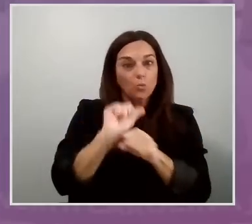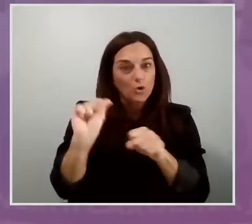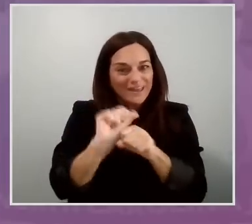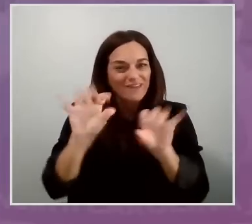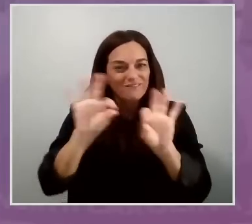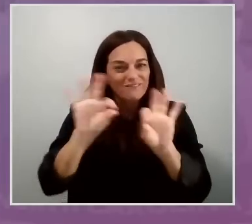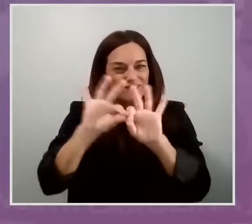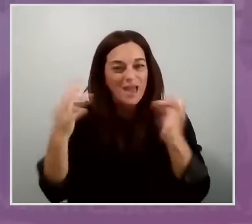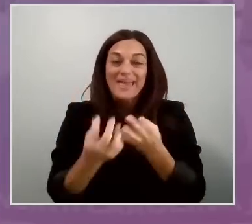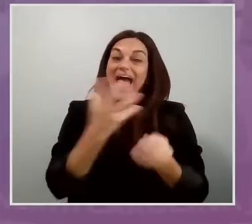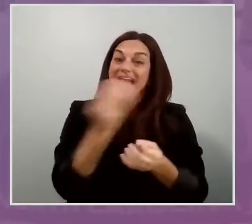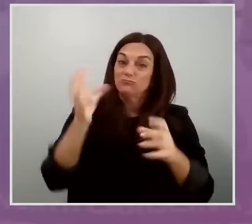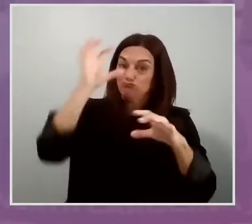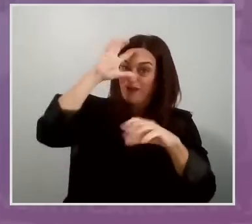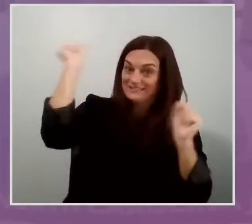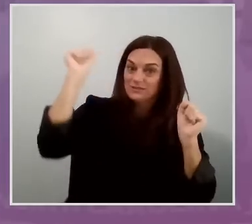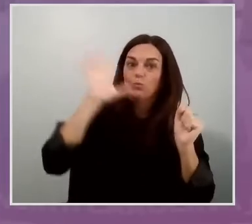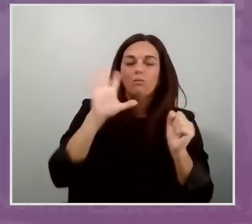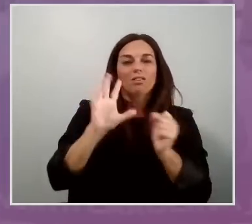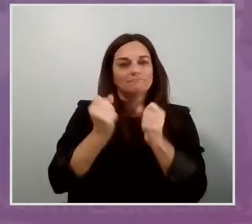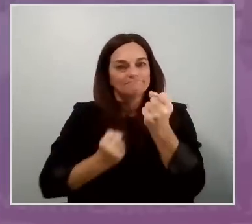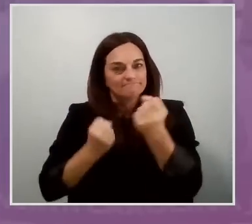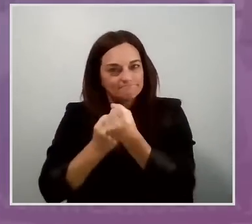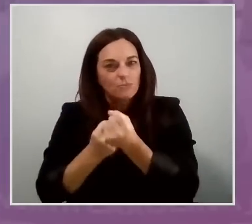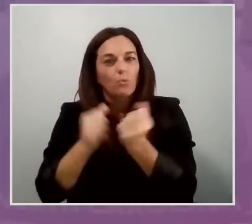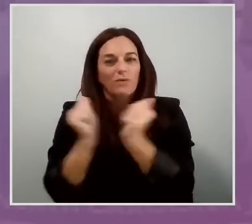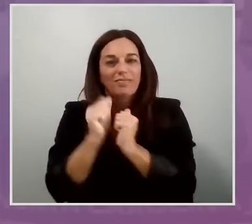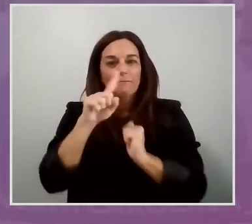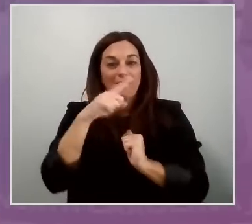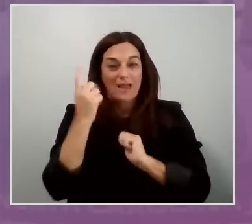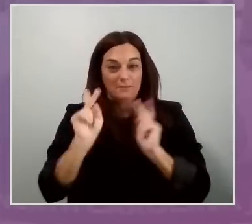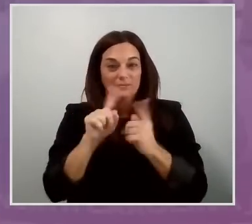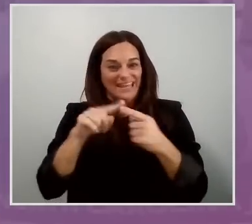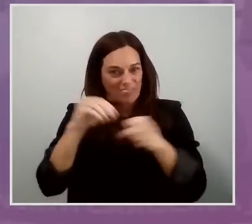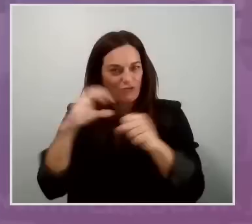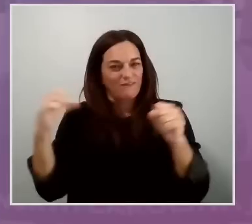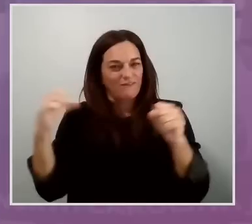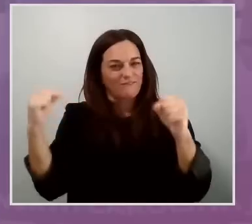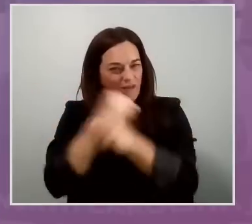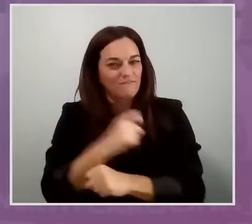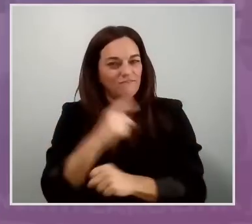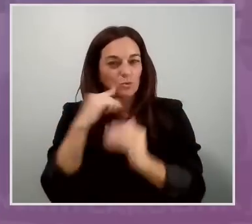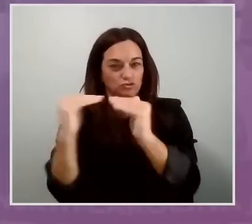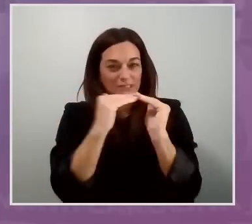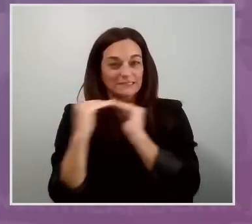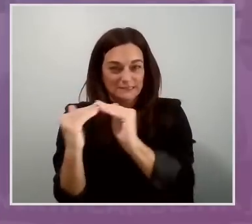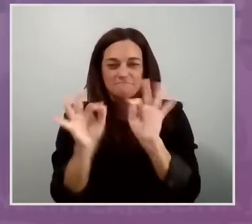AFFORDABLE HEALTH CARE, AN ECONOMY THAT WORKS FOR WORKING FAMILIES, AND A PRESIDENT WHO IS GOING TO STAND WITH BLACK